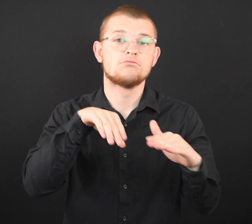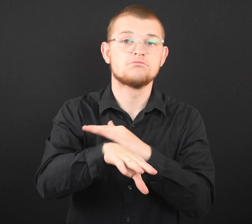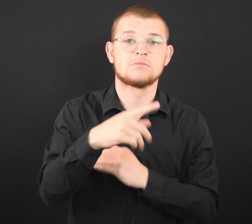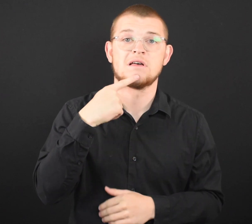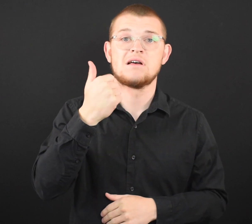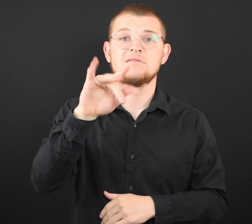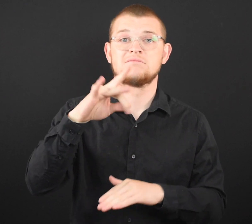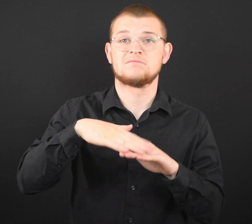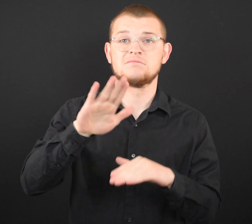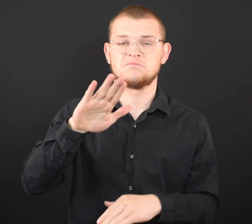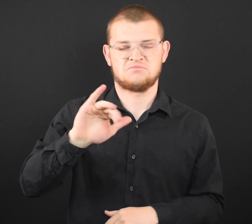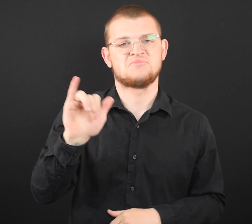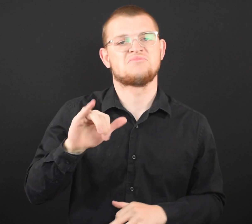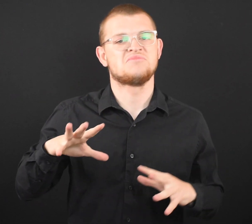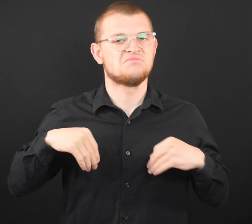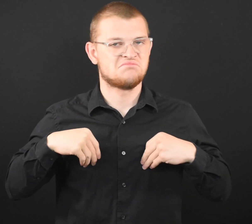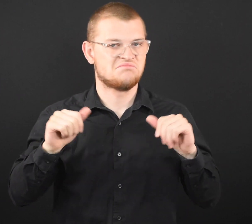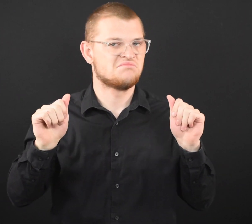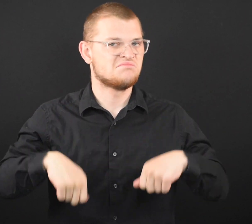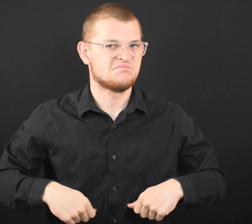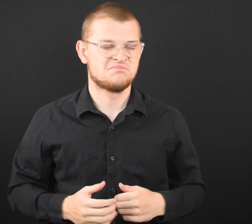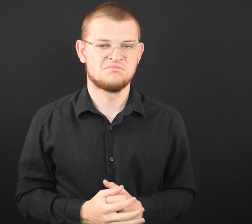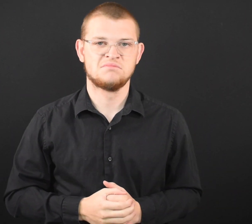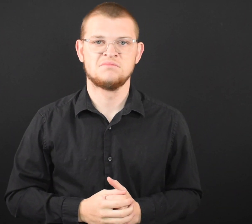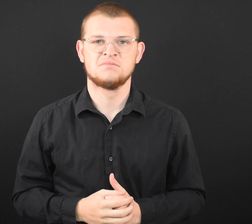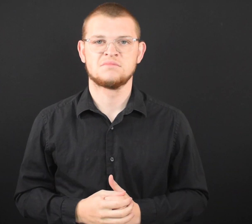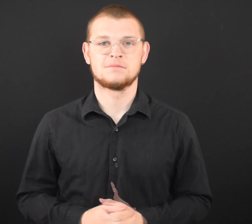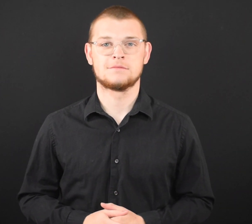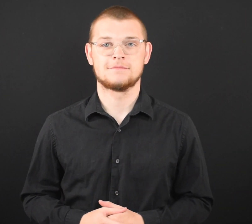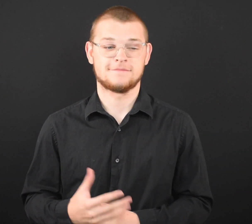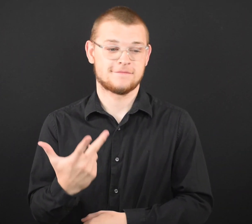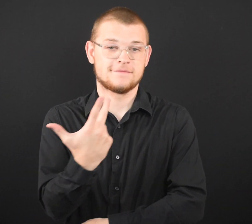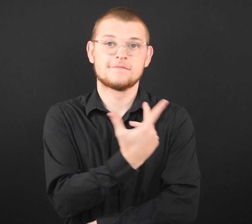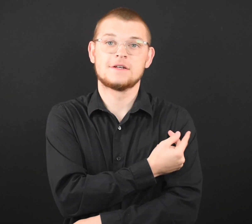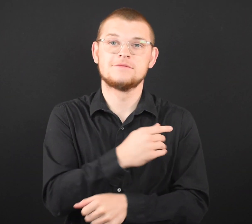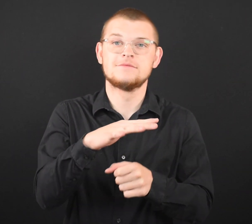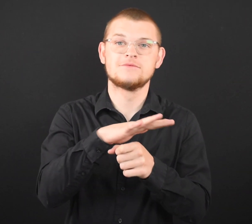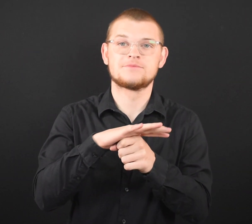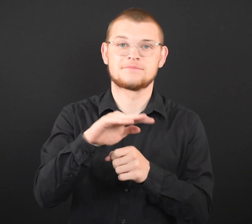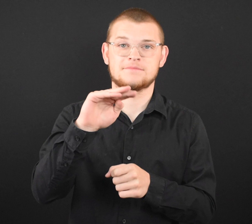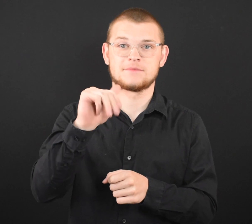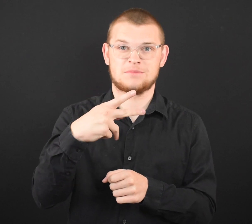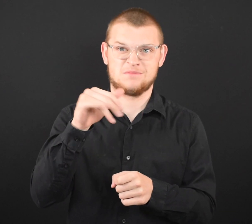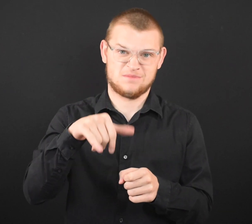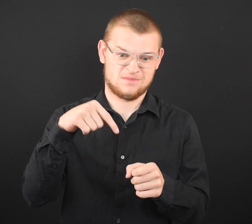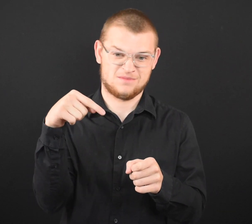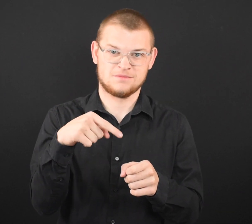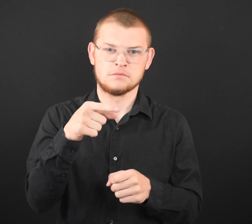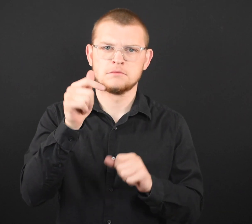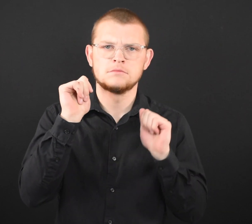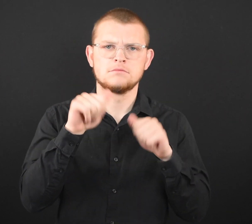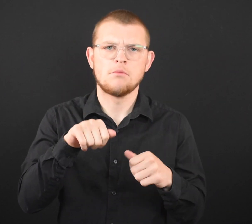(Roy Wilkins Auditorium), Lino Lakes and Oakdale. Walk-ins for Minnesotans 18+ will be accepted at Mankato, Duluth, Rochester and St. Cloud. ○ Vaccine Locator Map: You can use the Vaccine Locator Map to search for providers